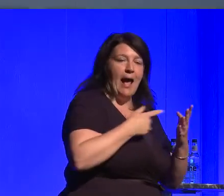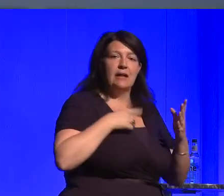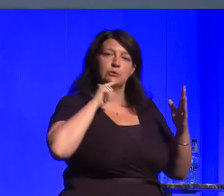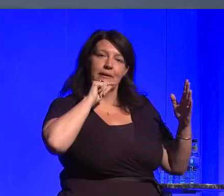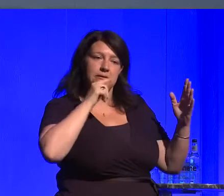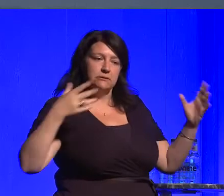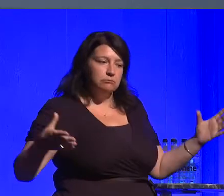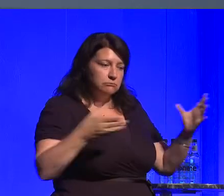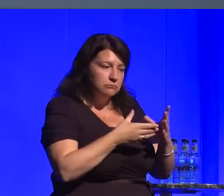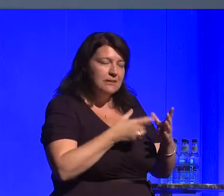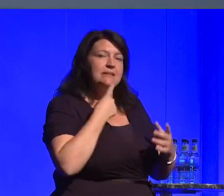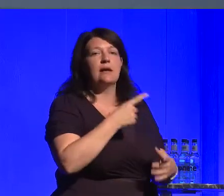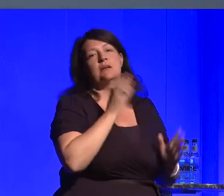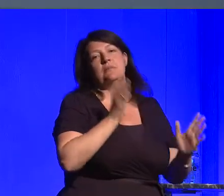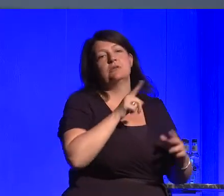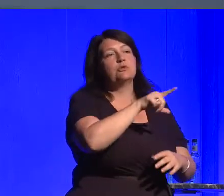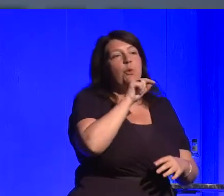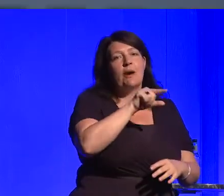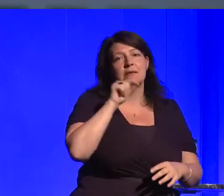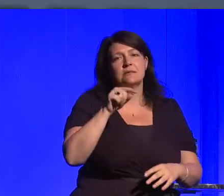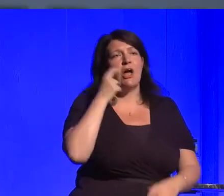We shouldn't assume where people want to go and want to die.